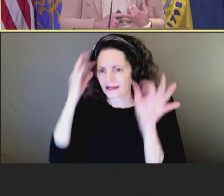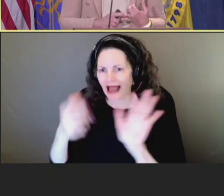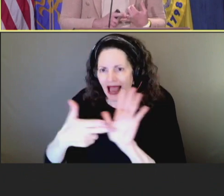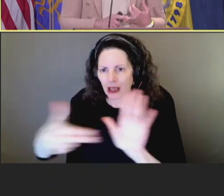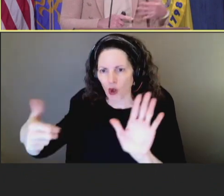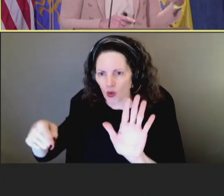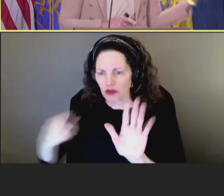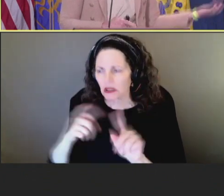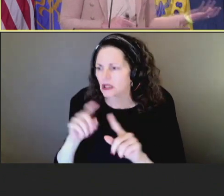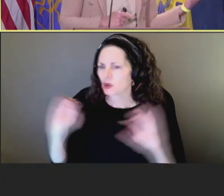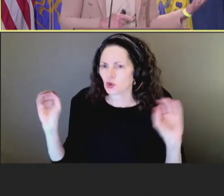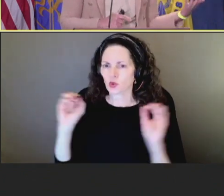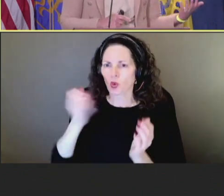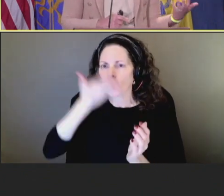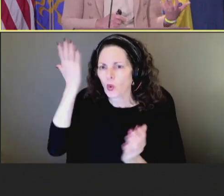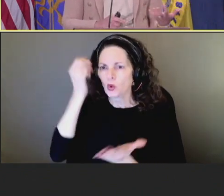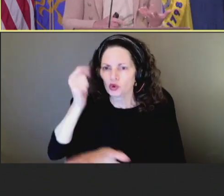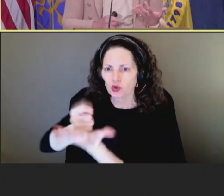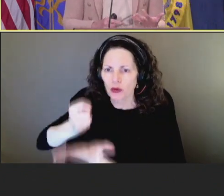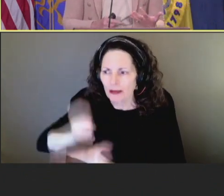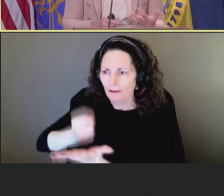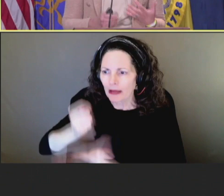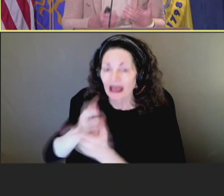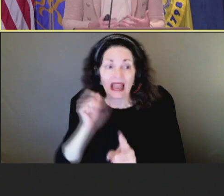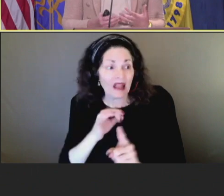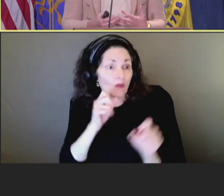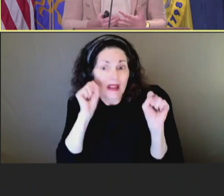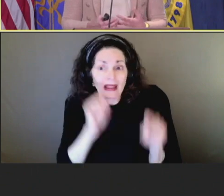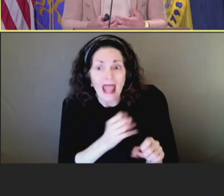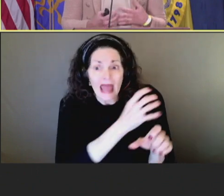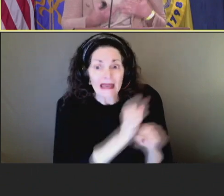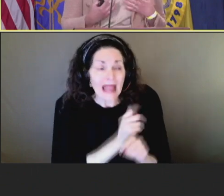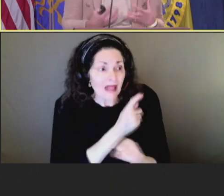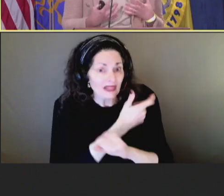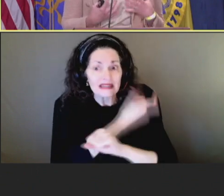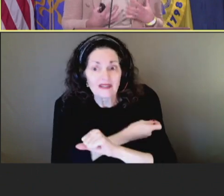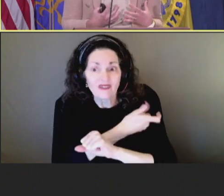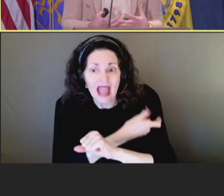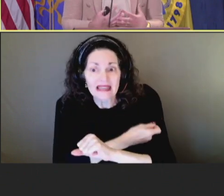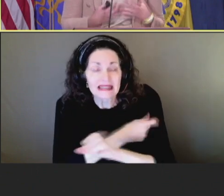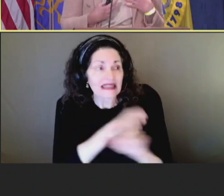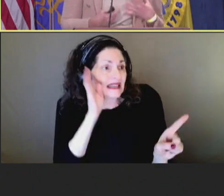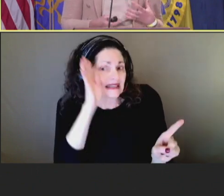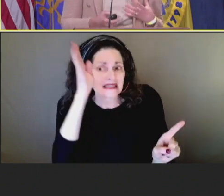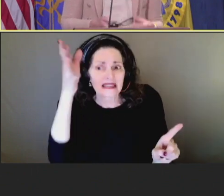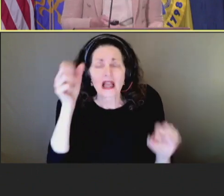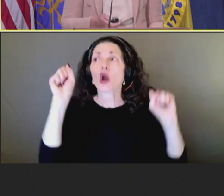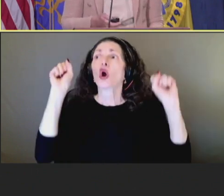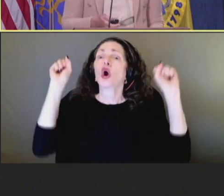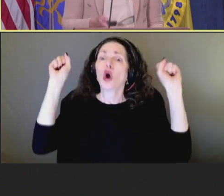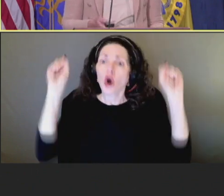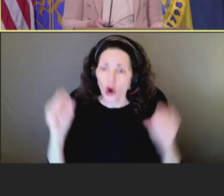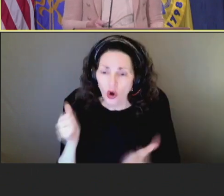we were to get these off-the-shelf vaccines, it really could be revolutionizing those places and